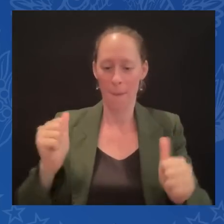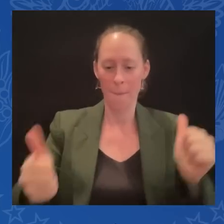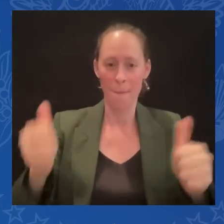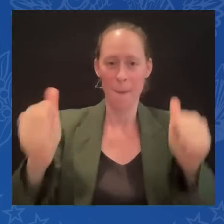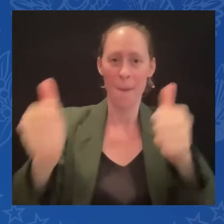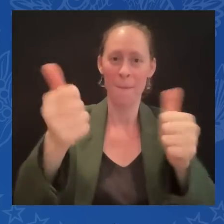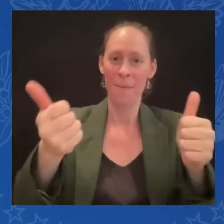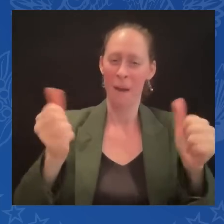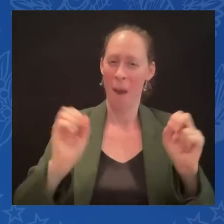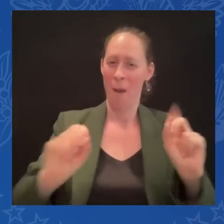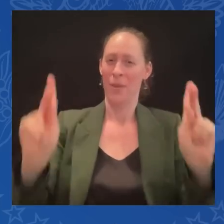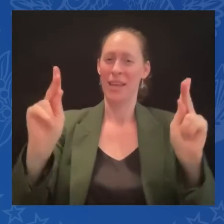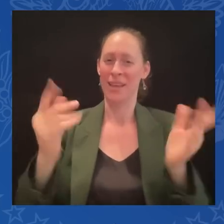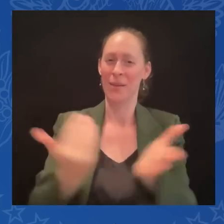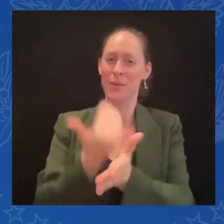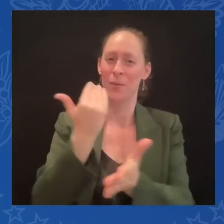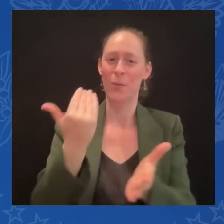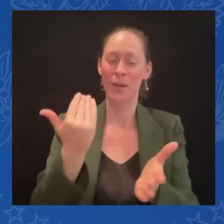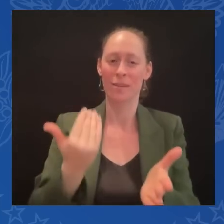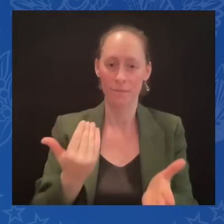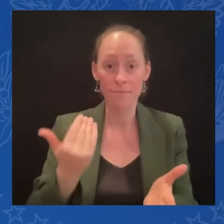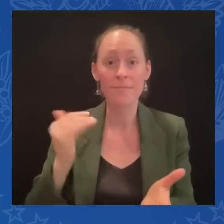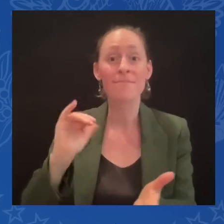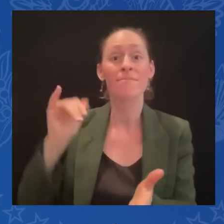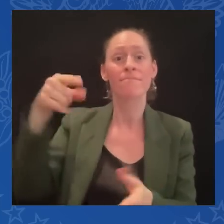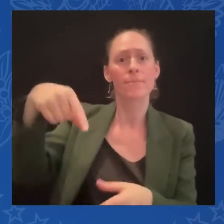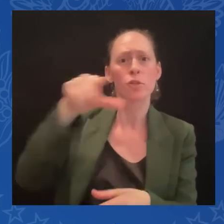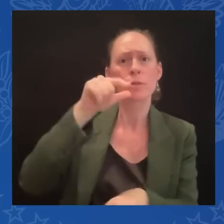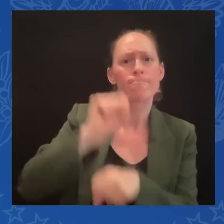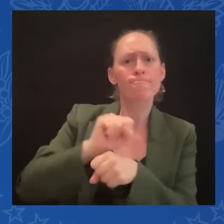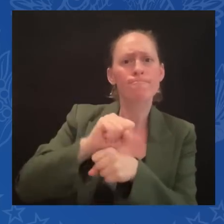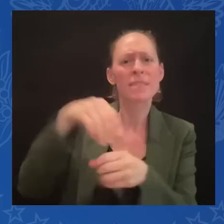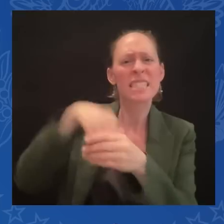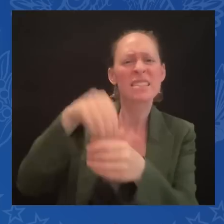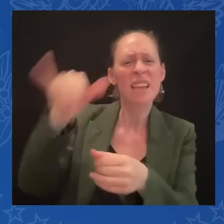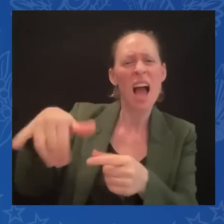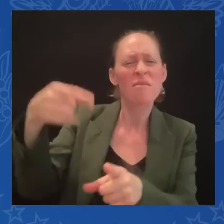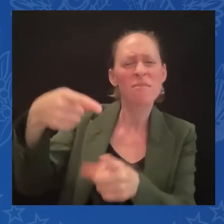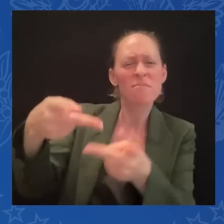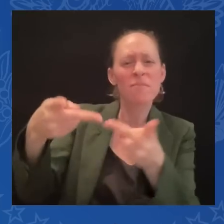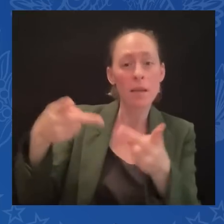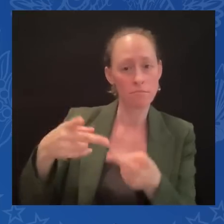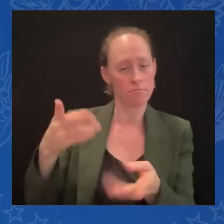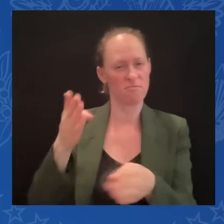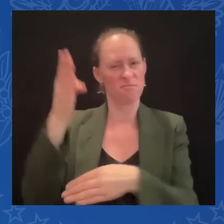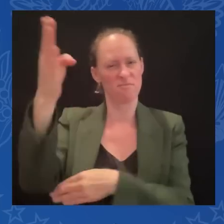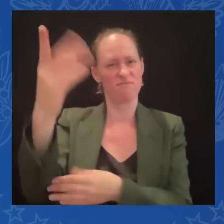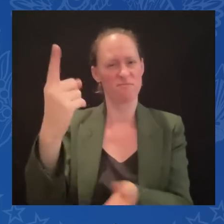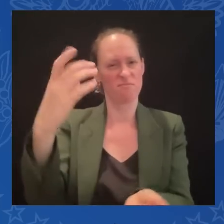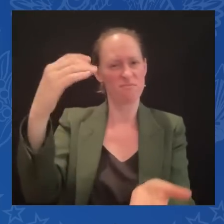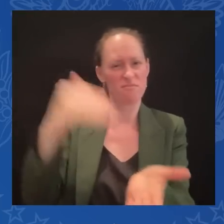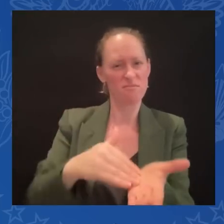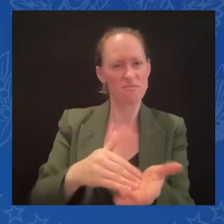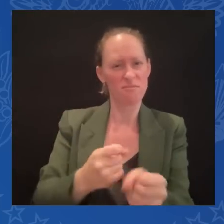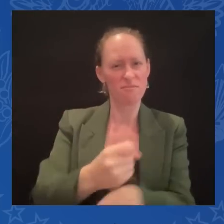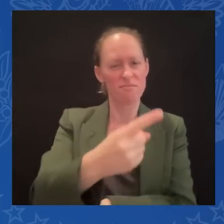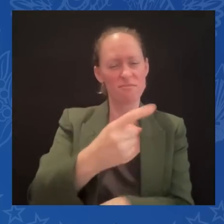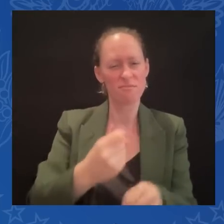You can make $100,000 a year. That's the average salary. And you don't need a college degree, making a hundred grand.